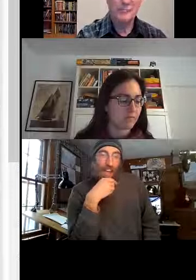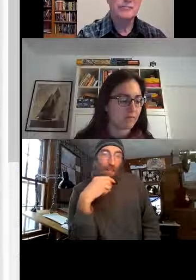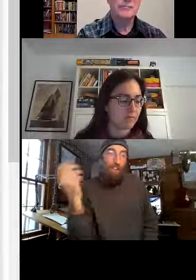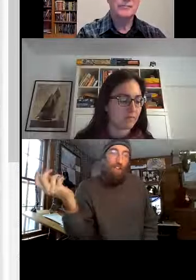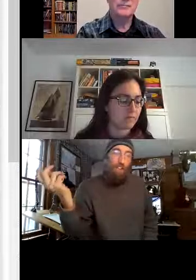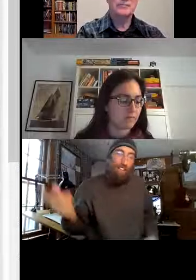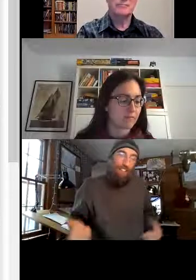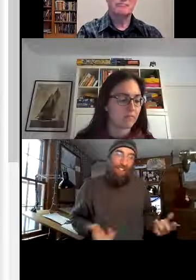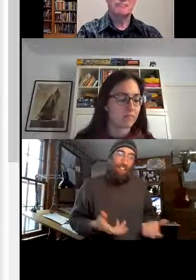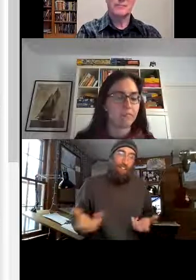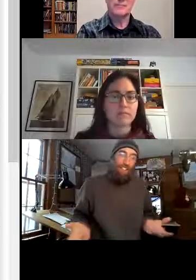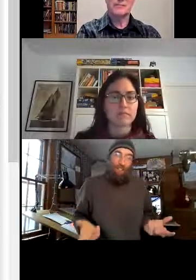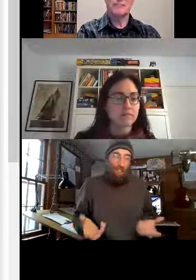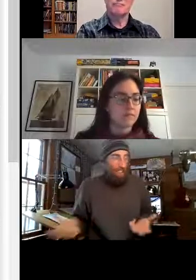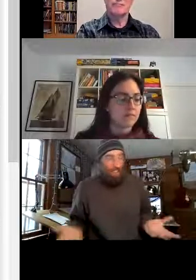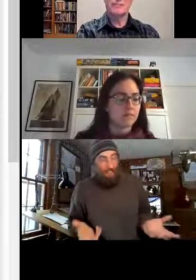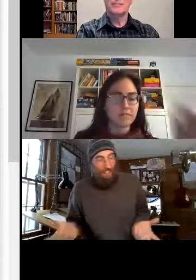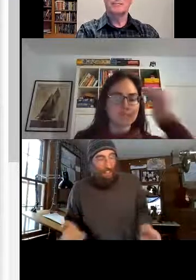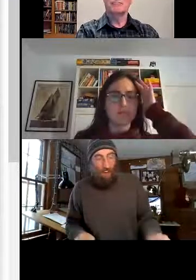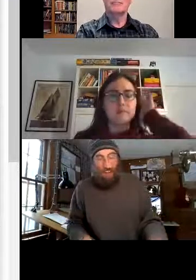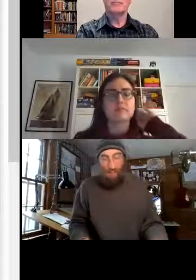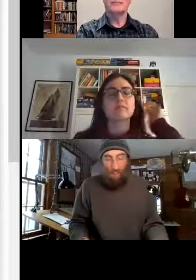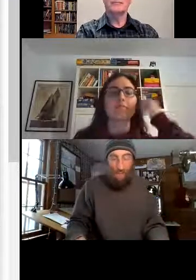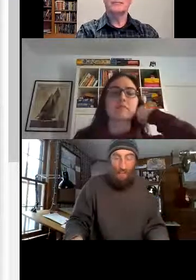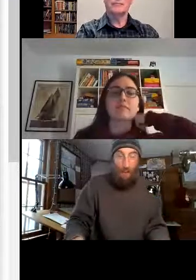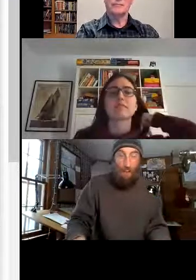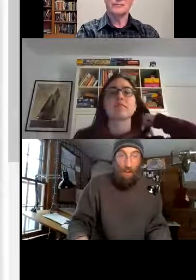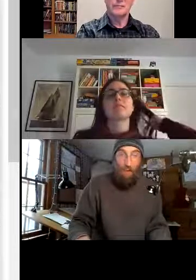because hey I'm a cartoonist, and I like drawing, I like drawing history, and I want to know